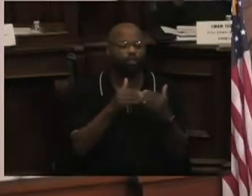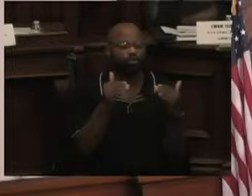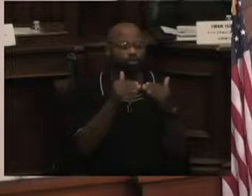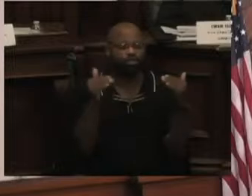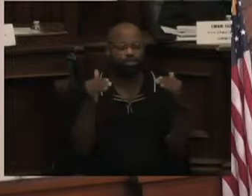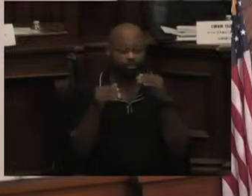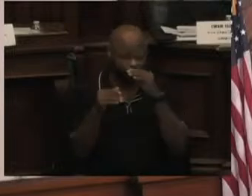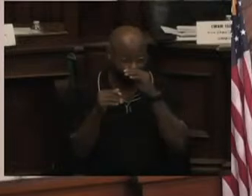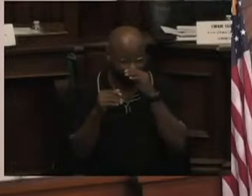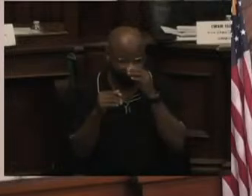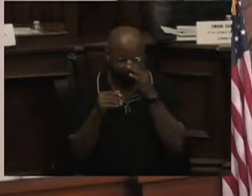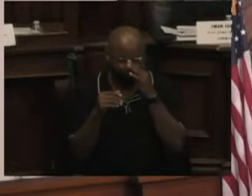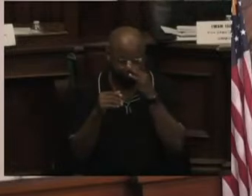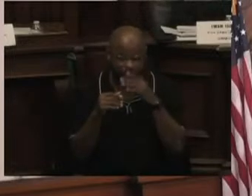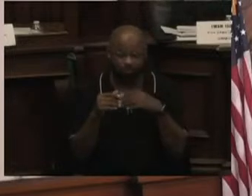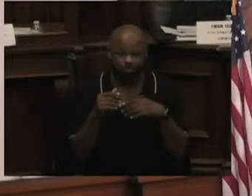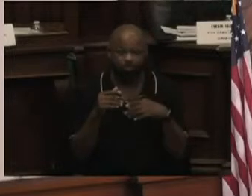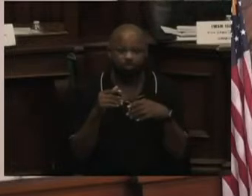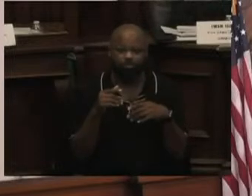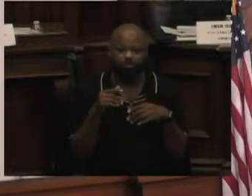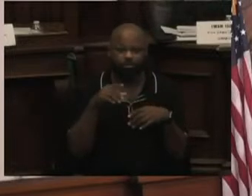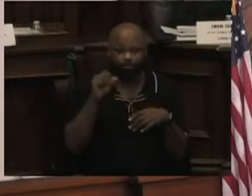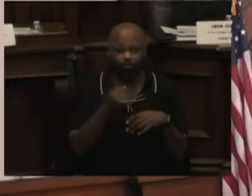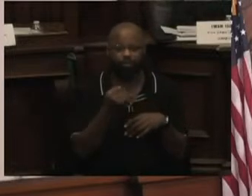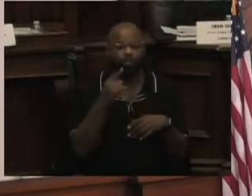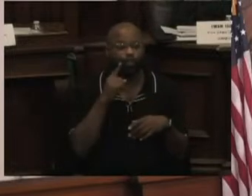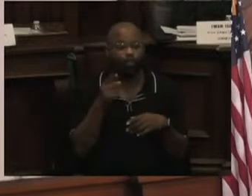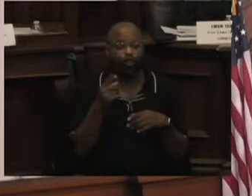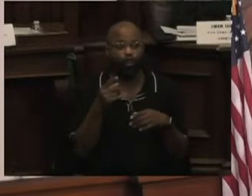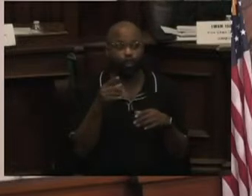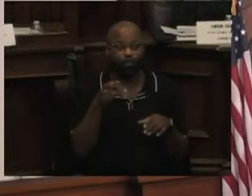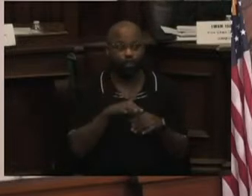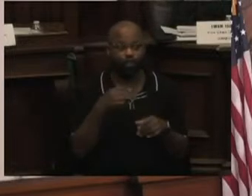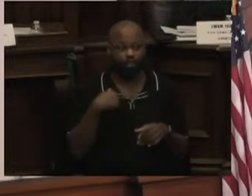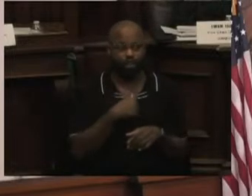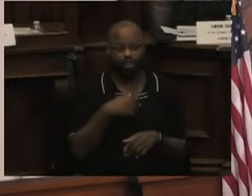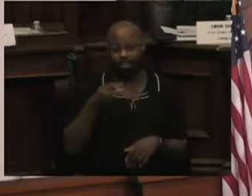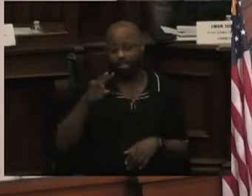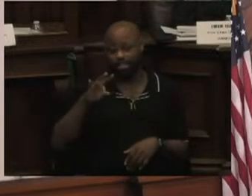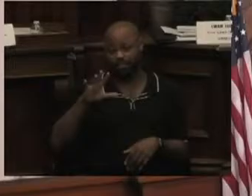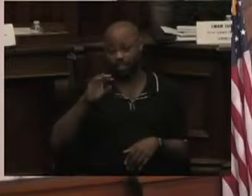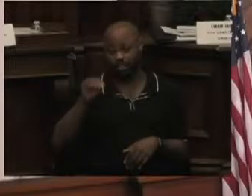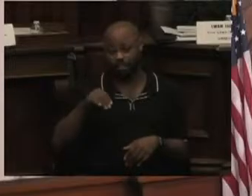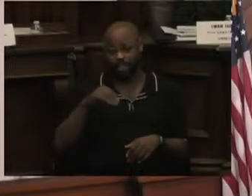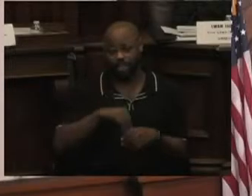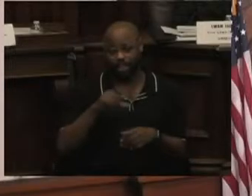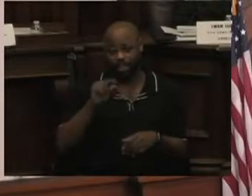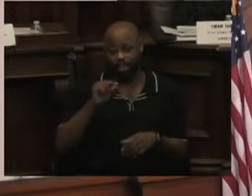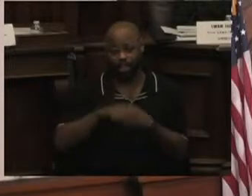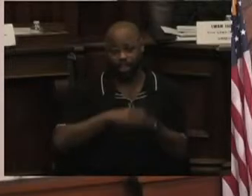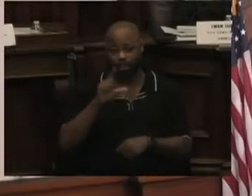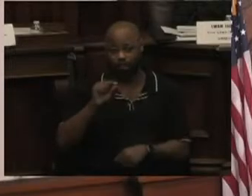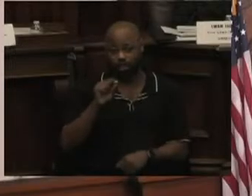the PAB board is part of social